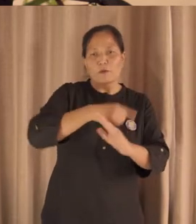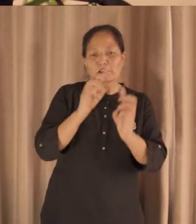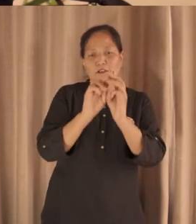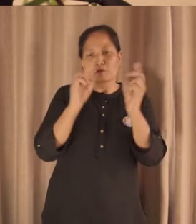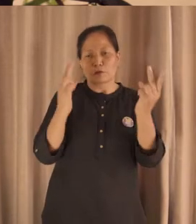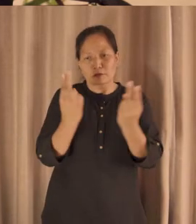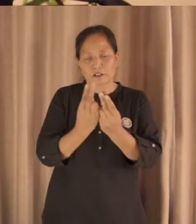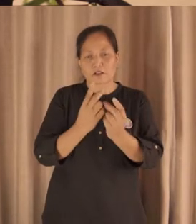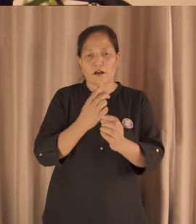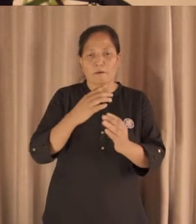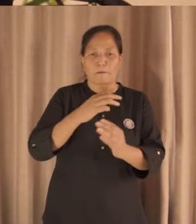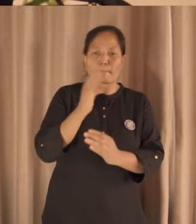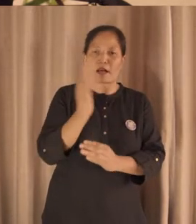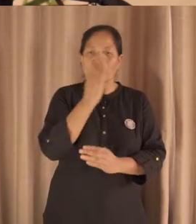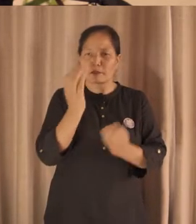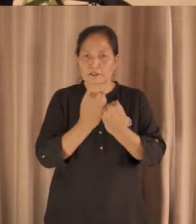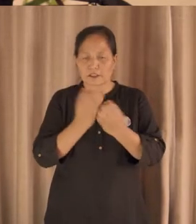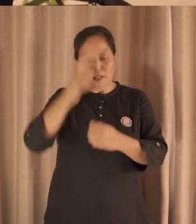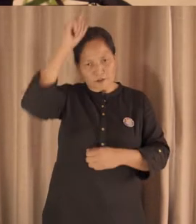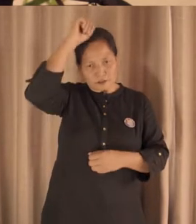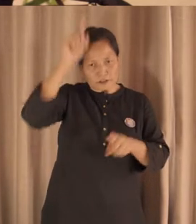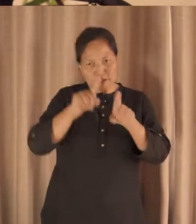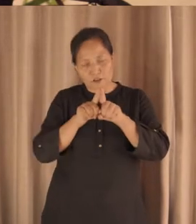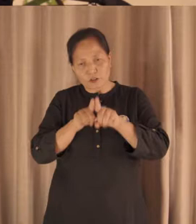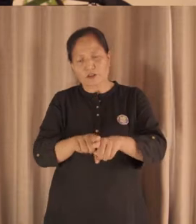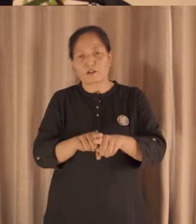of the misrepresentation of our people to represent our diversity and talk about our